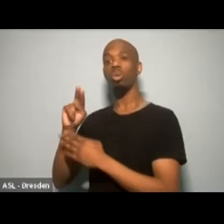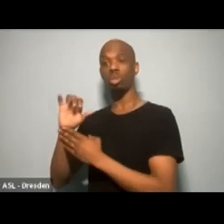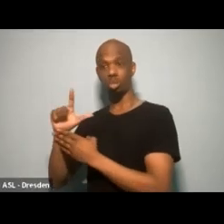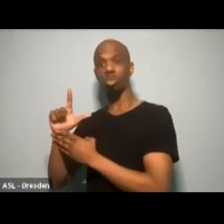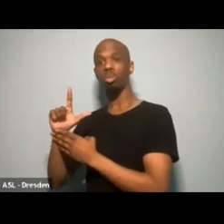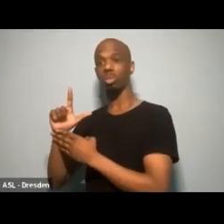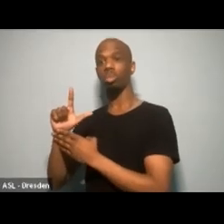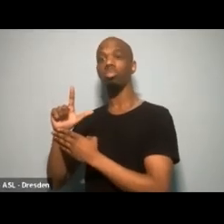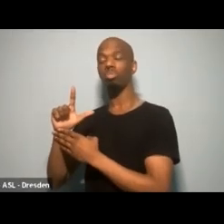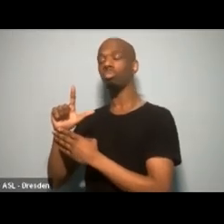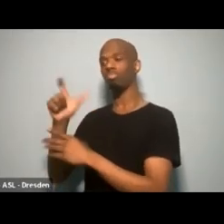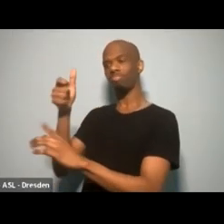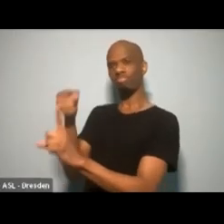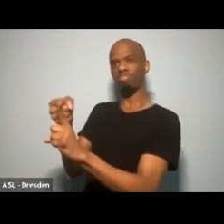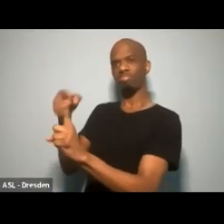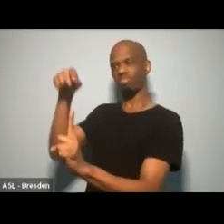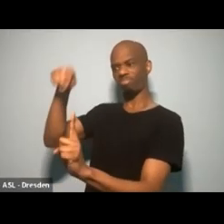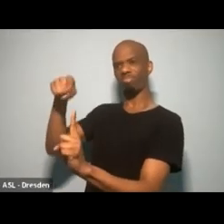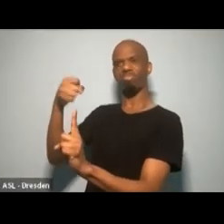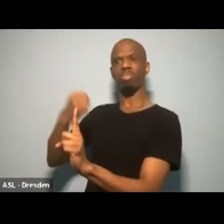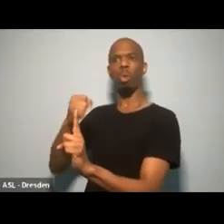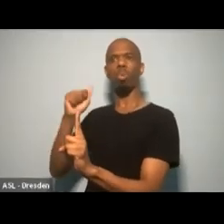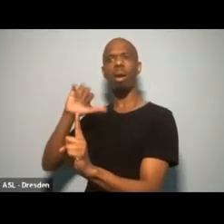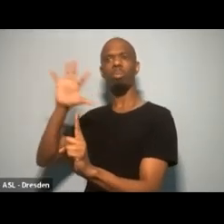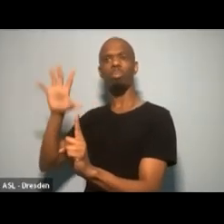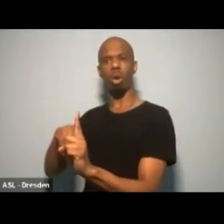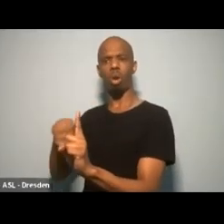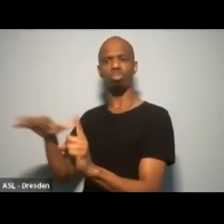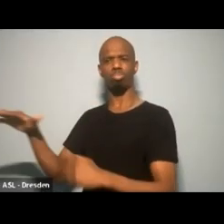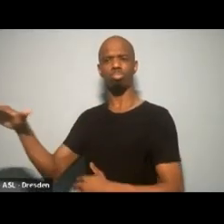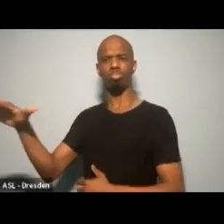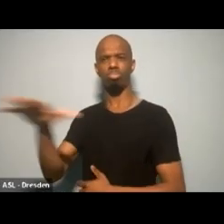Taiwo co-edited this book with two other academics.